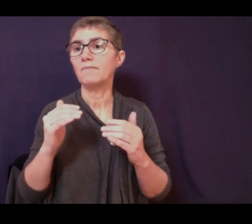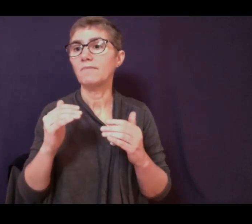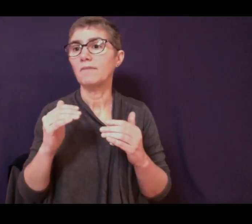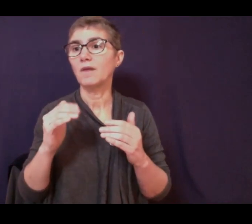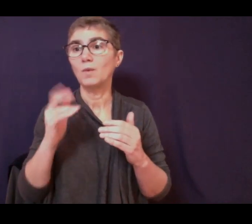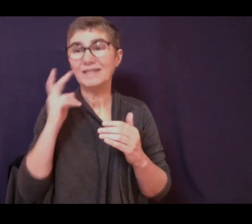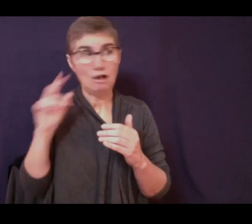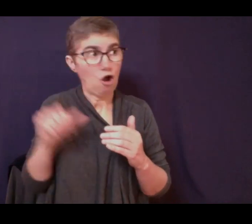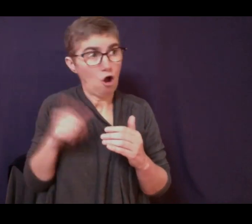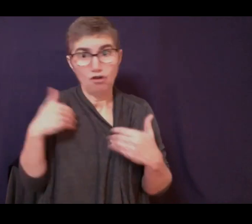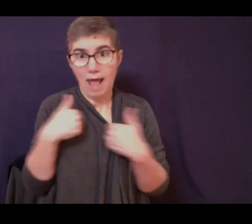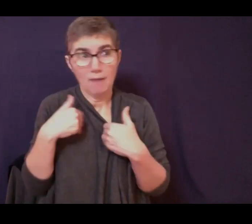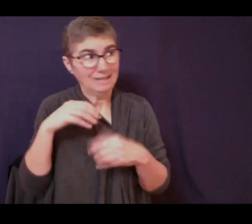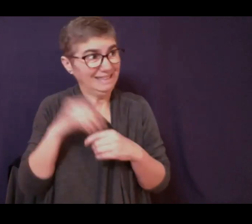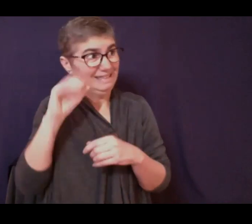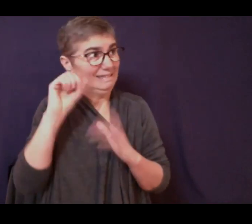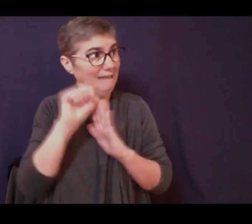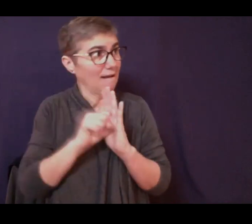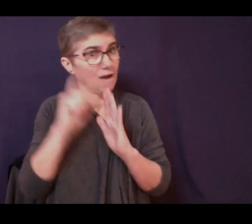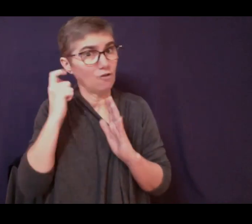I'm not aware of any animals other than